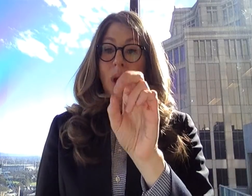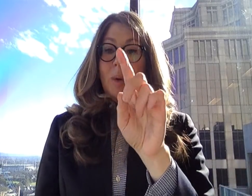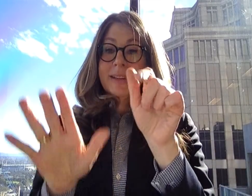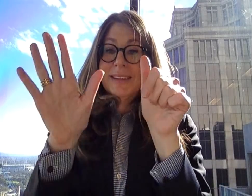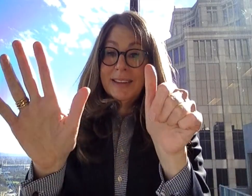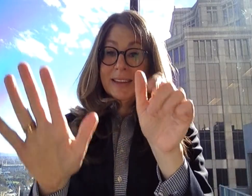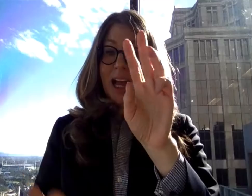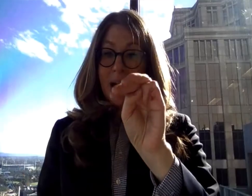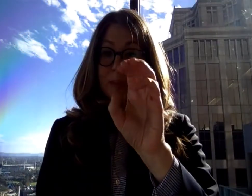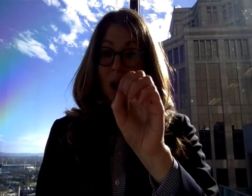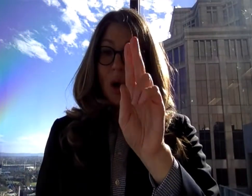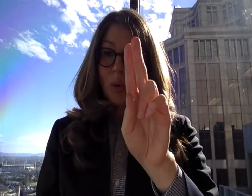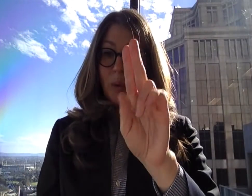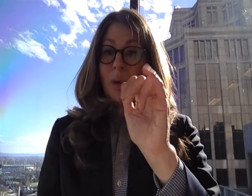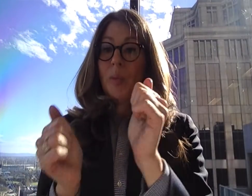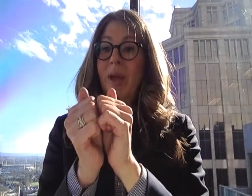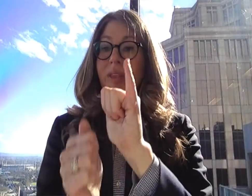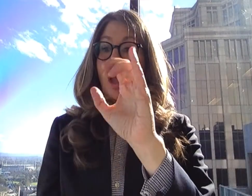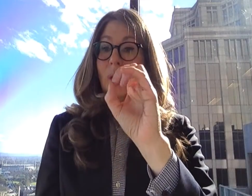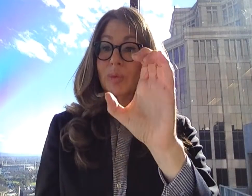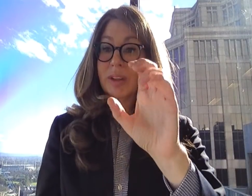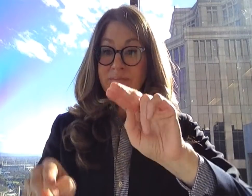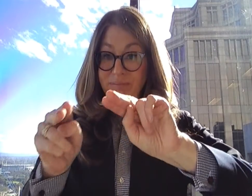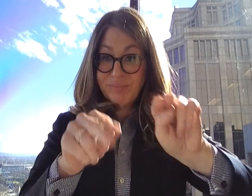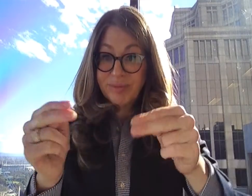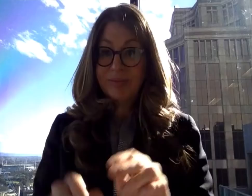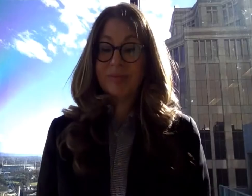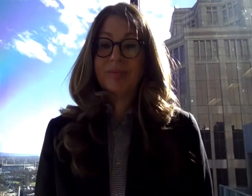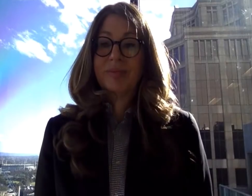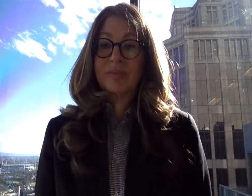2016 MoU signed with the IOC